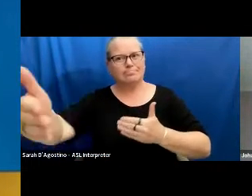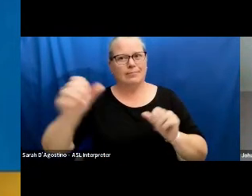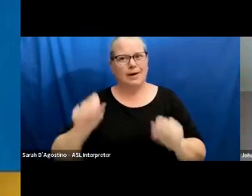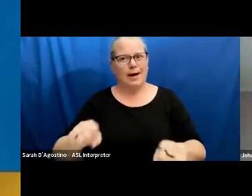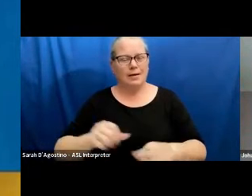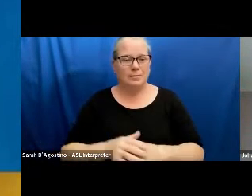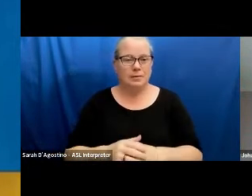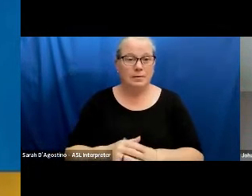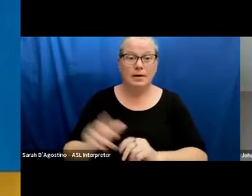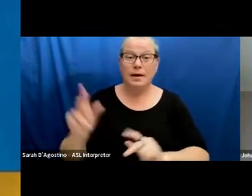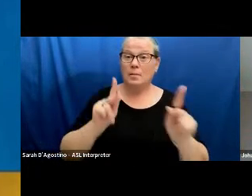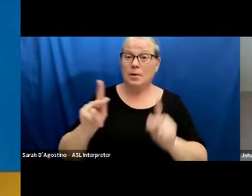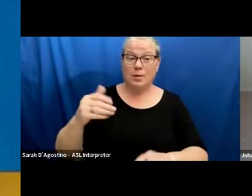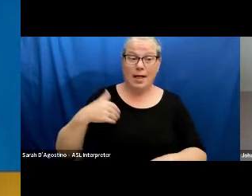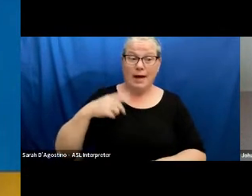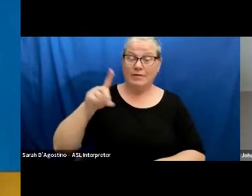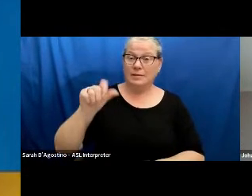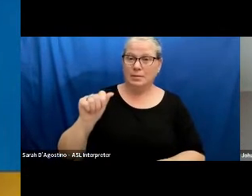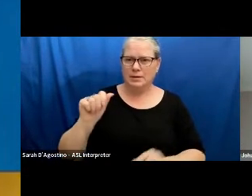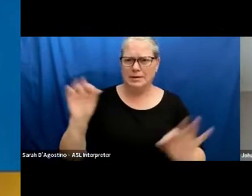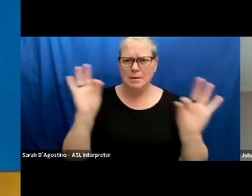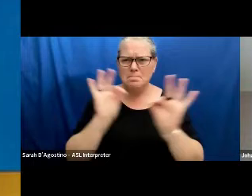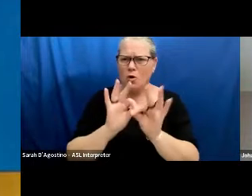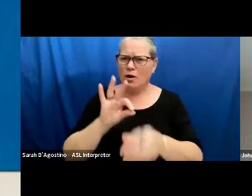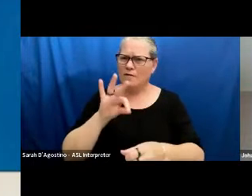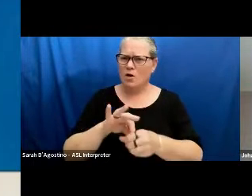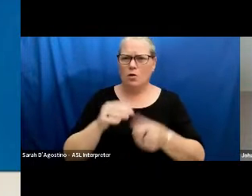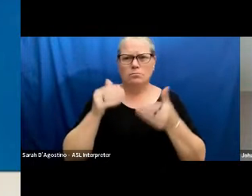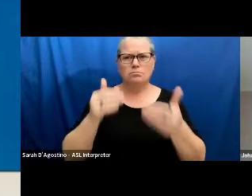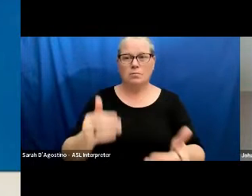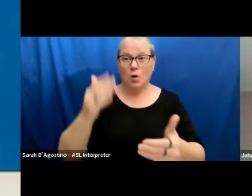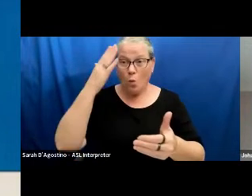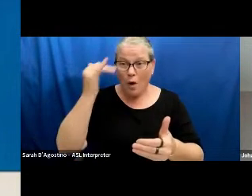the only way we're going to have a voice in the policies of this country where we're the loudest